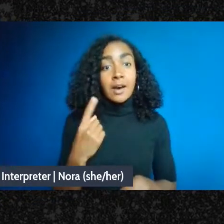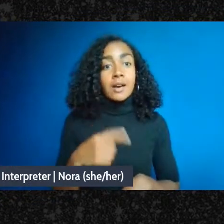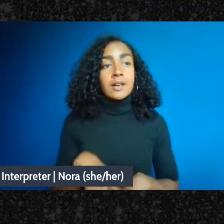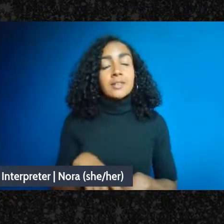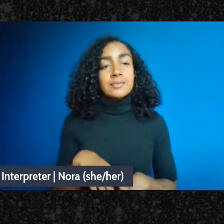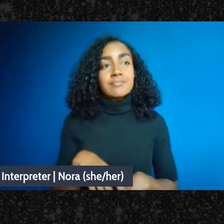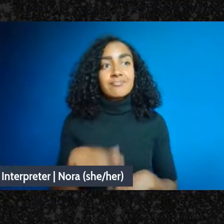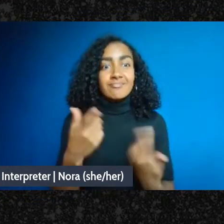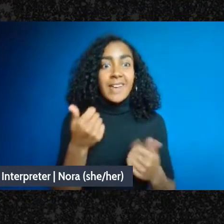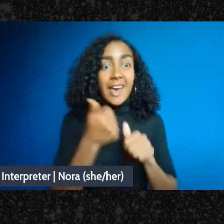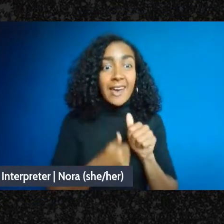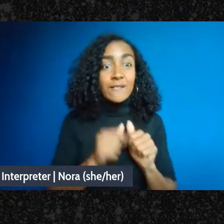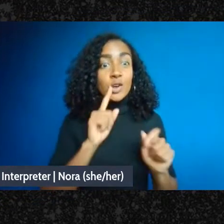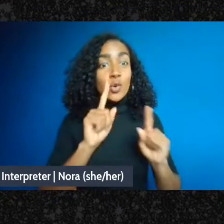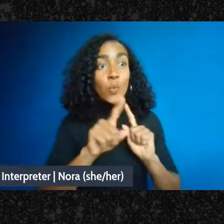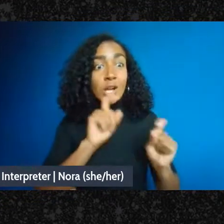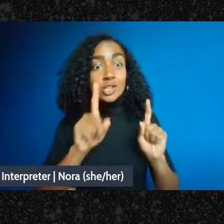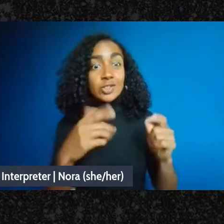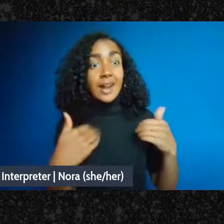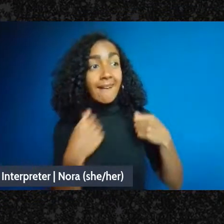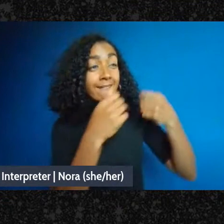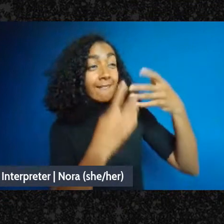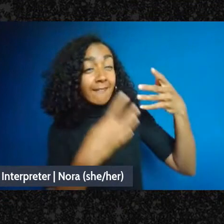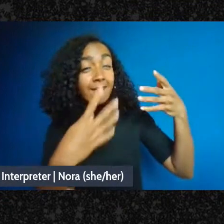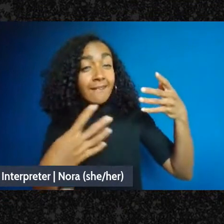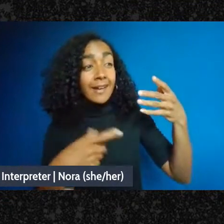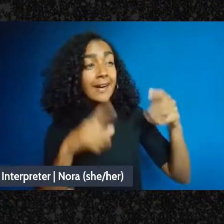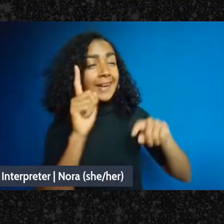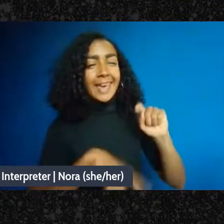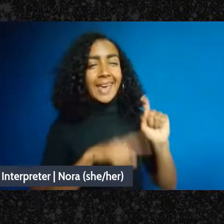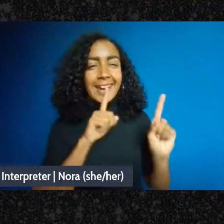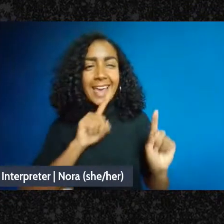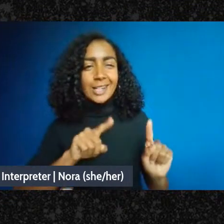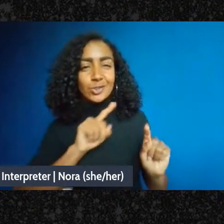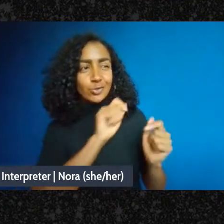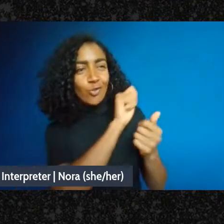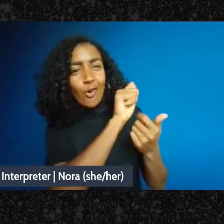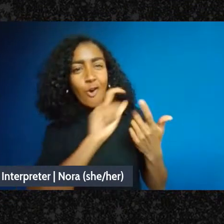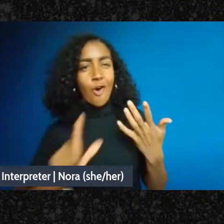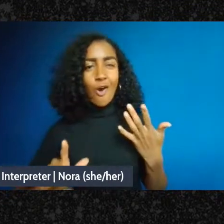are bringing to this event tonight, and so what we are going to encourage people to do is email